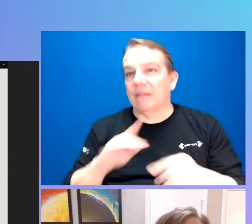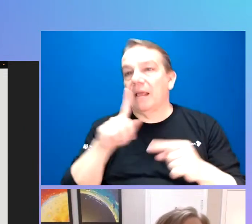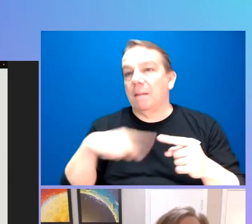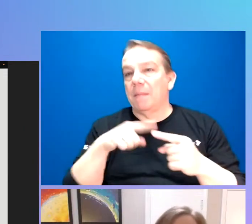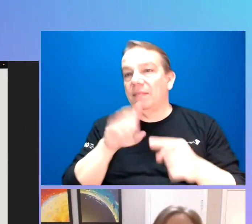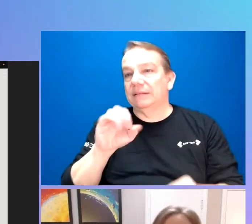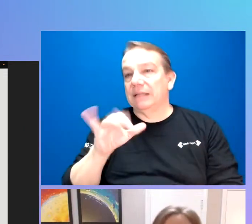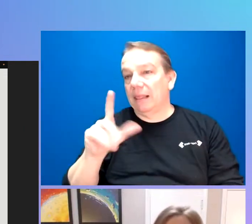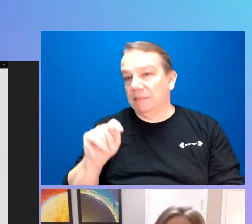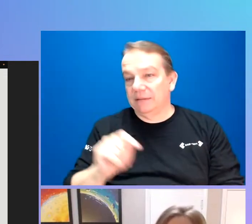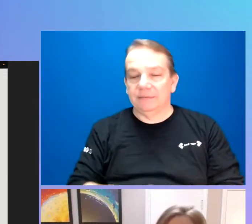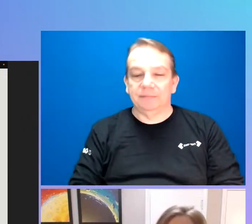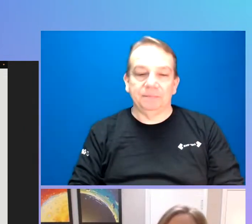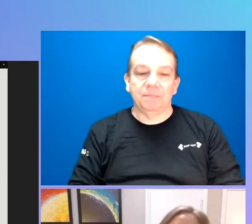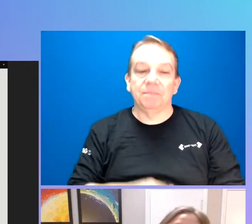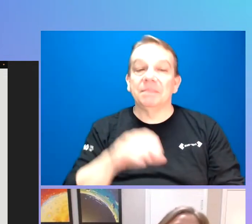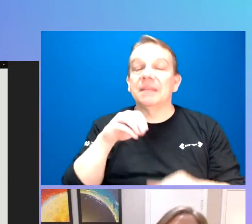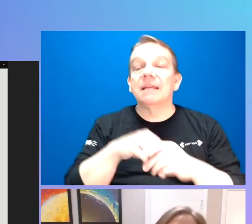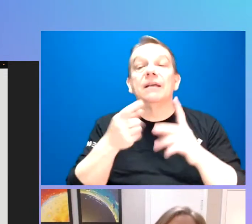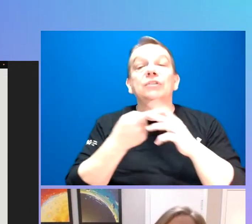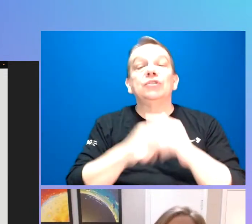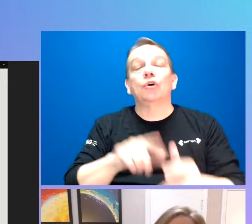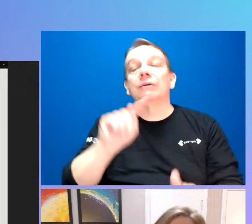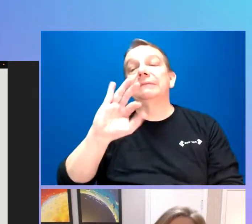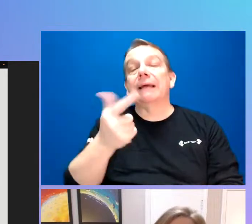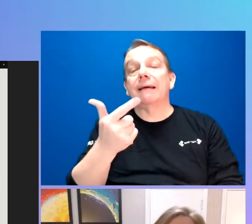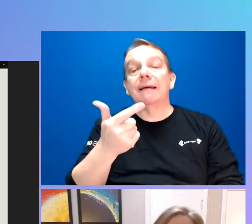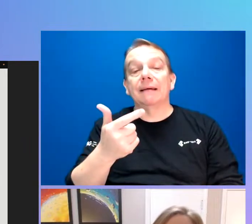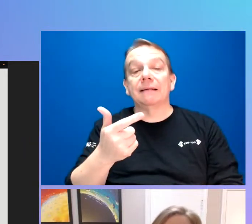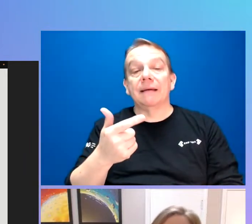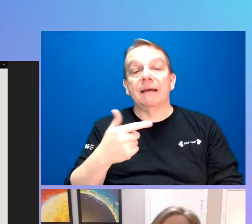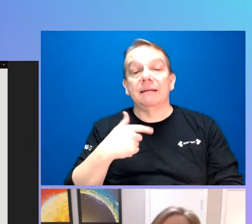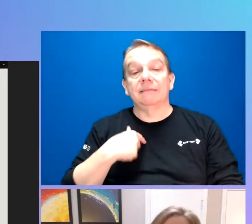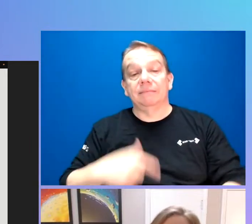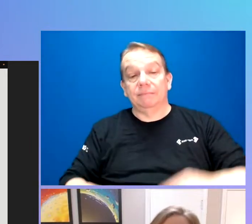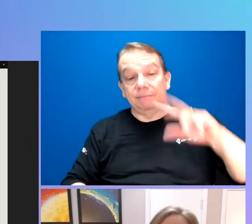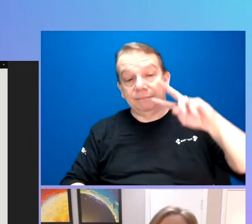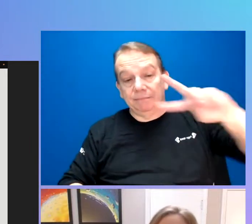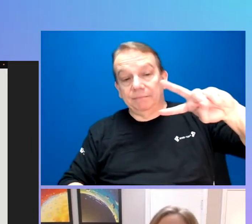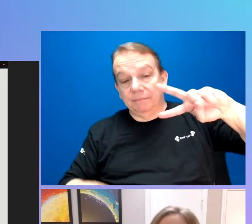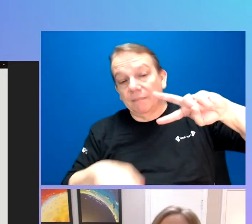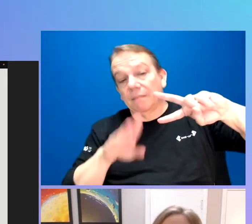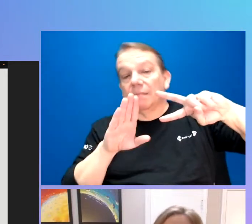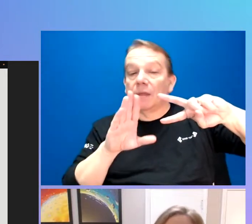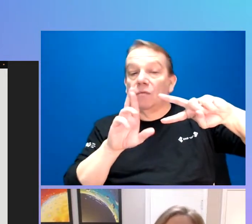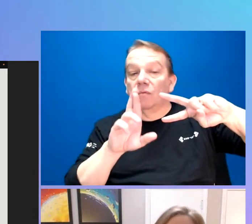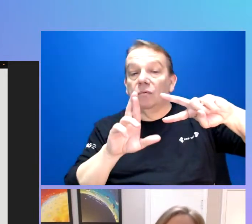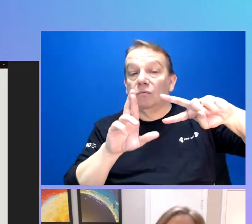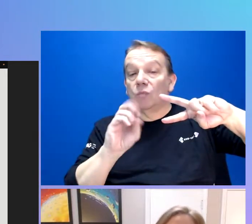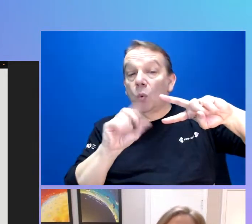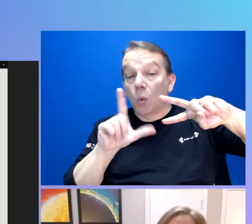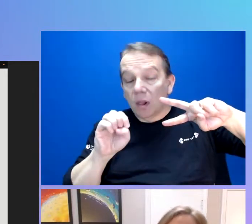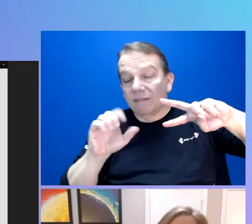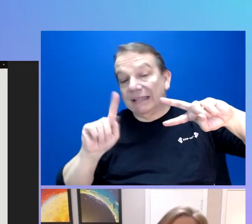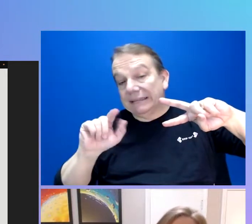the start tag, we have a button element with a role of tab and